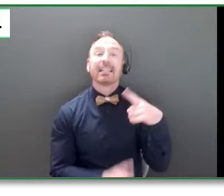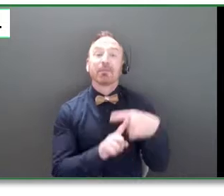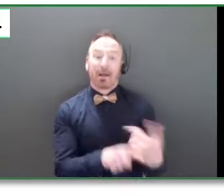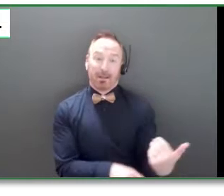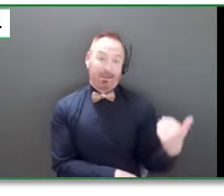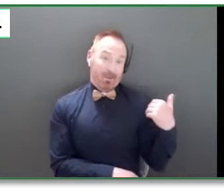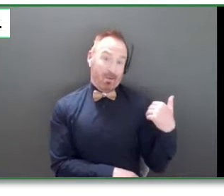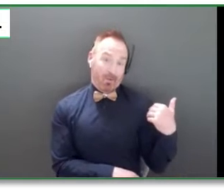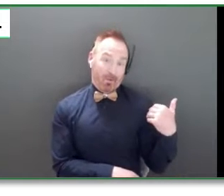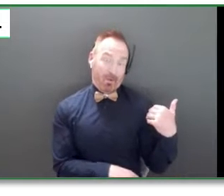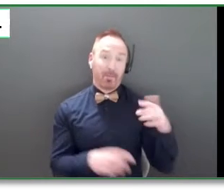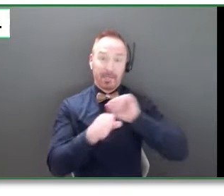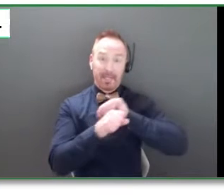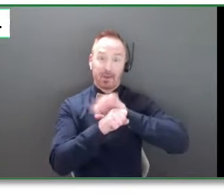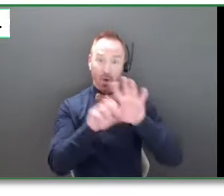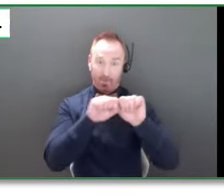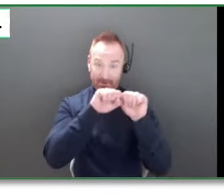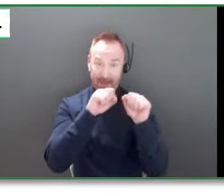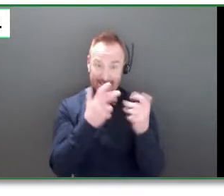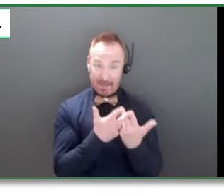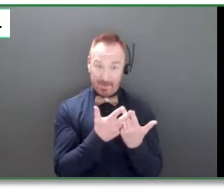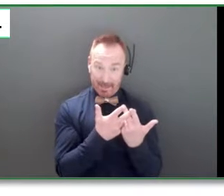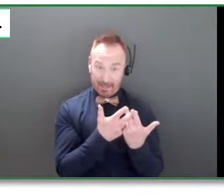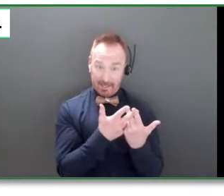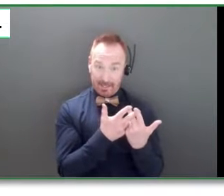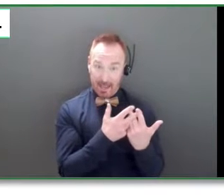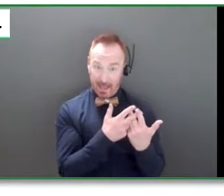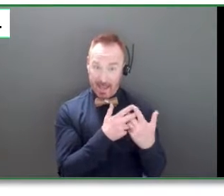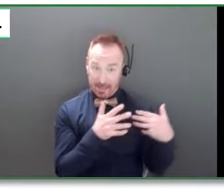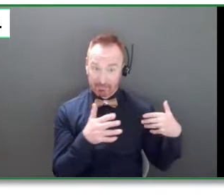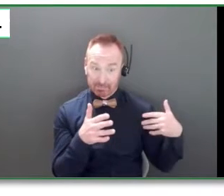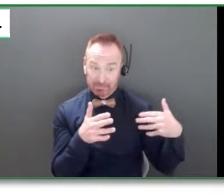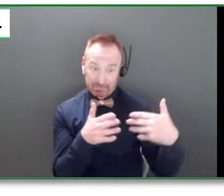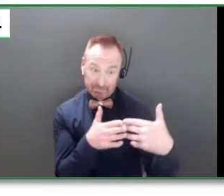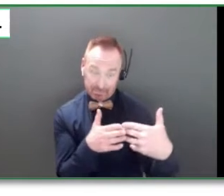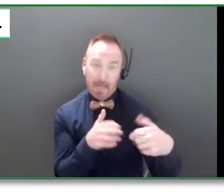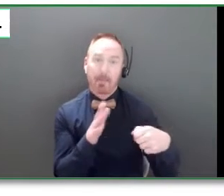through an organization out of Canmore, Alberta -